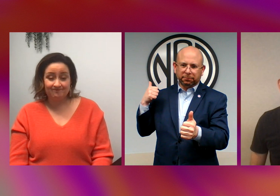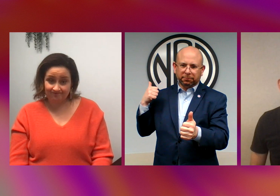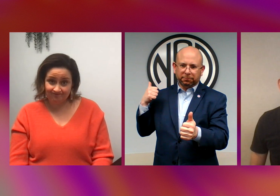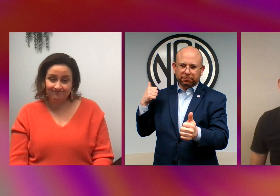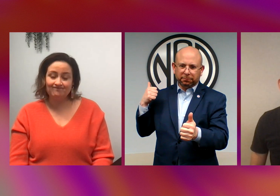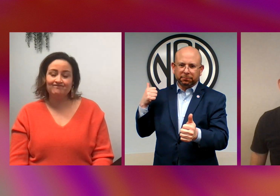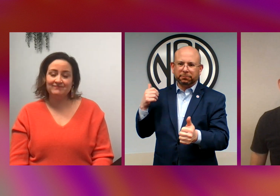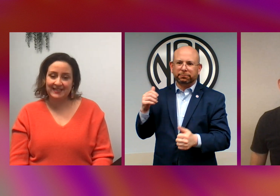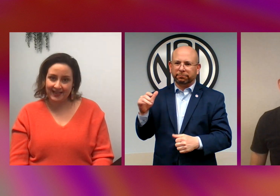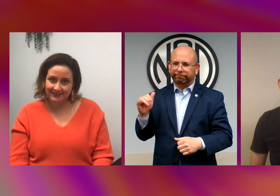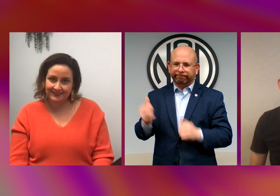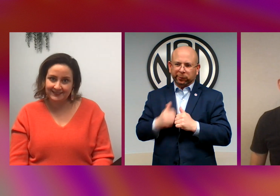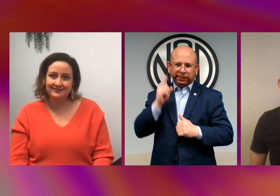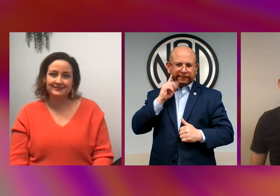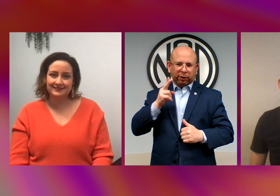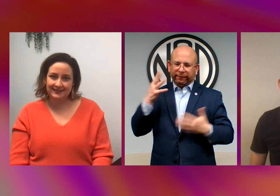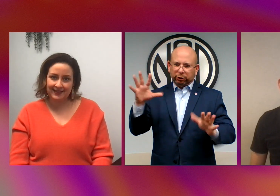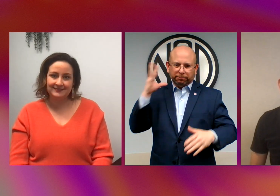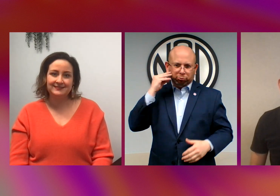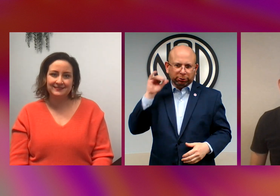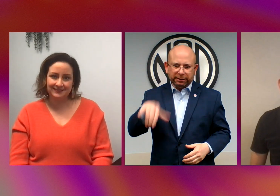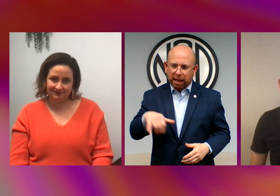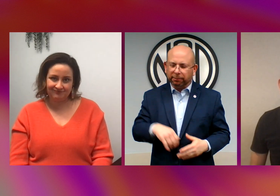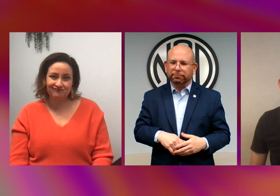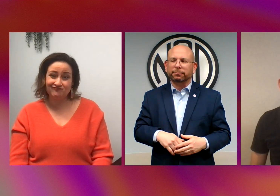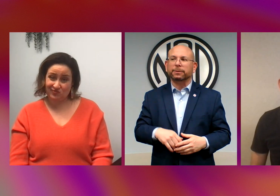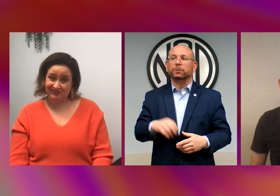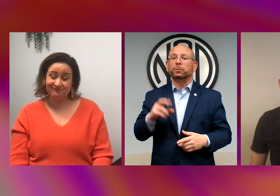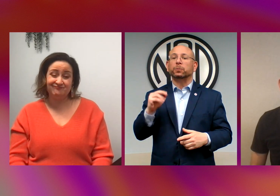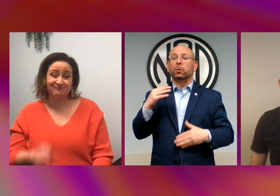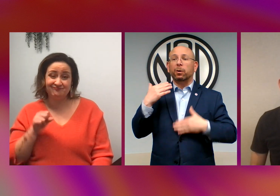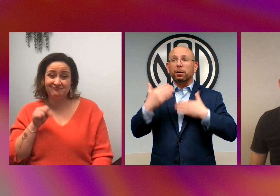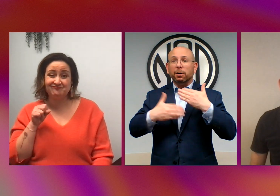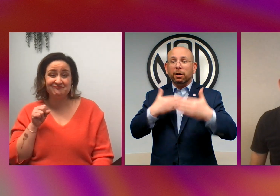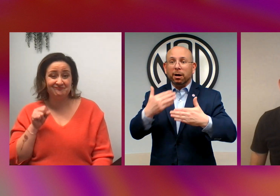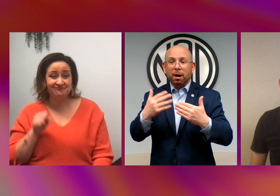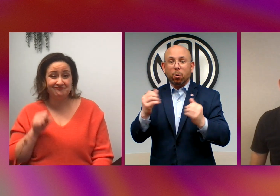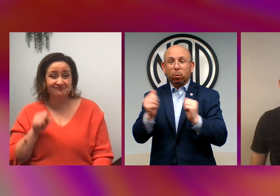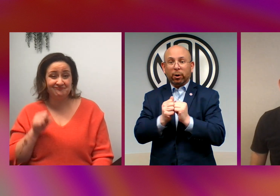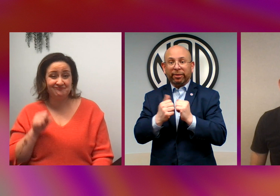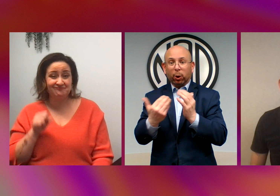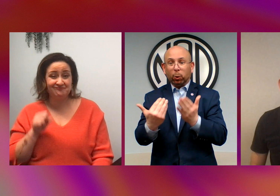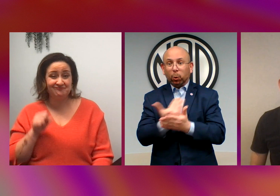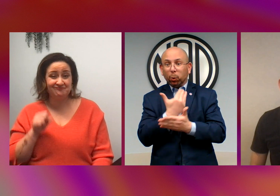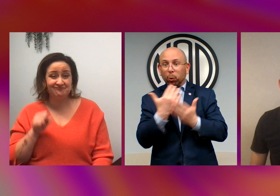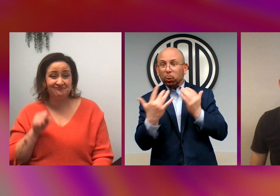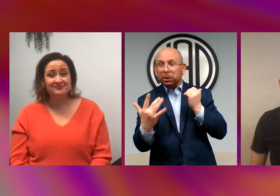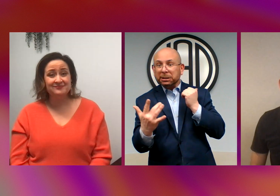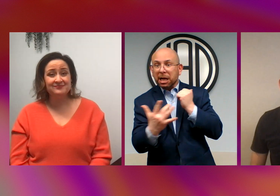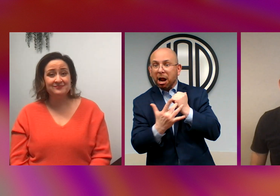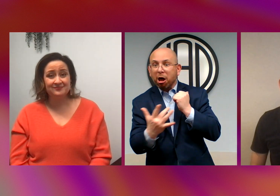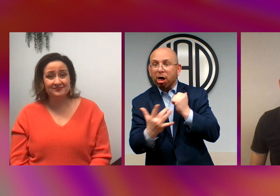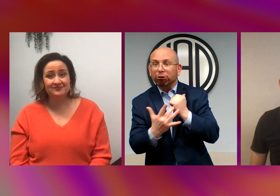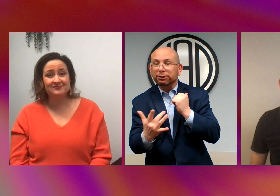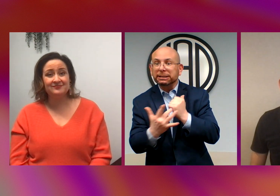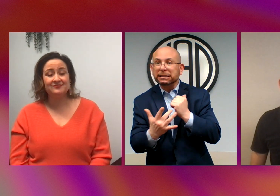I observed that our community was left behind. So deaf people weren't getting an experience on par with the greater society.